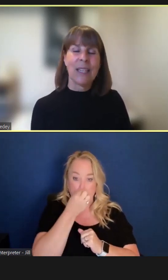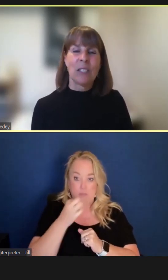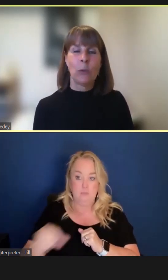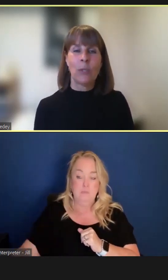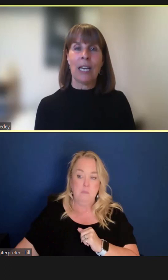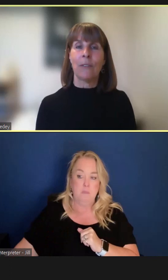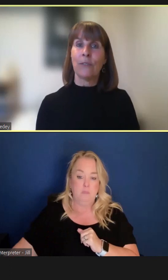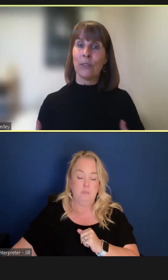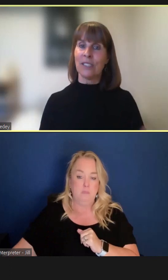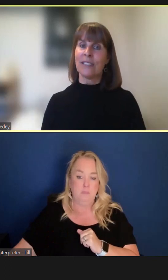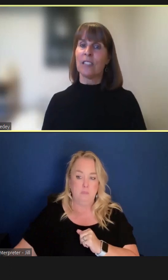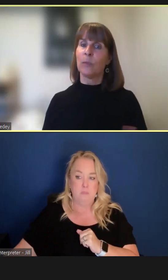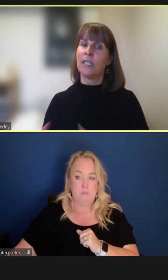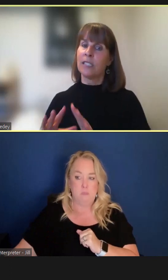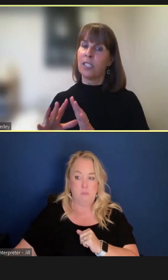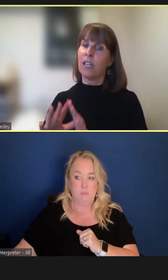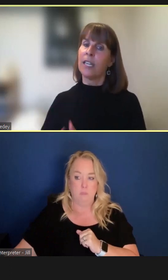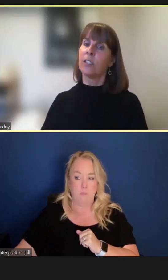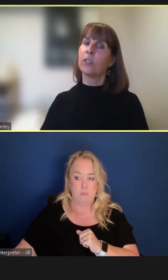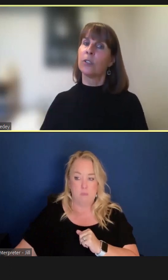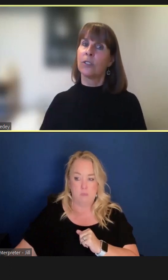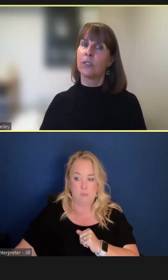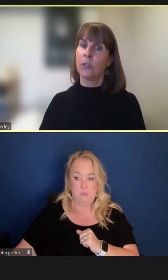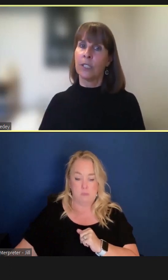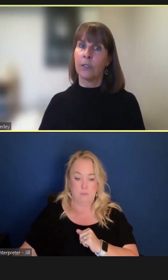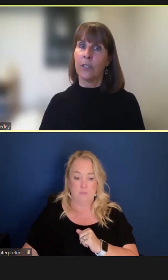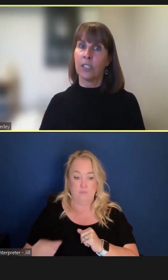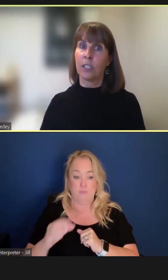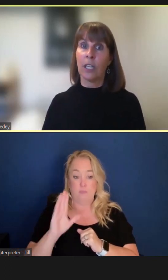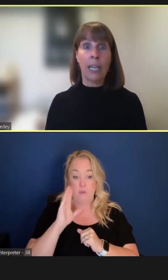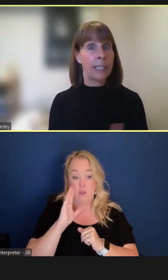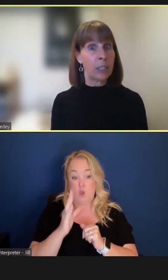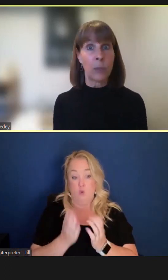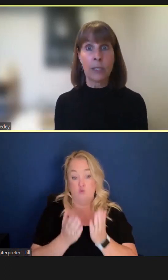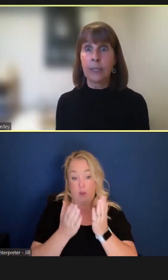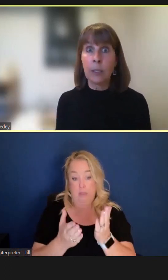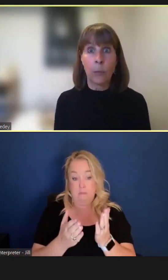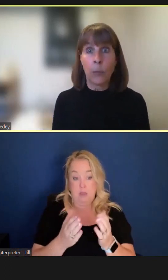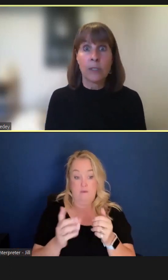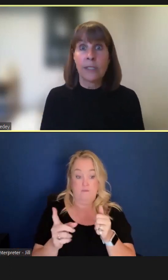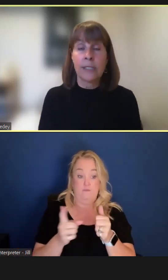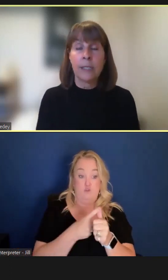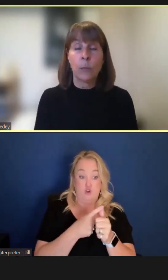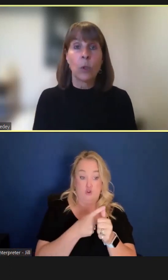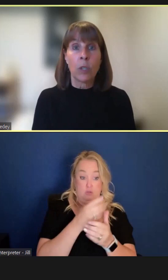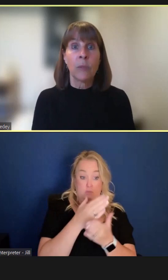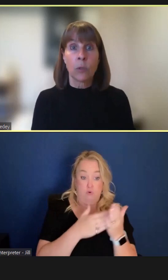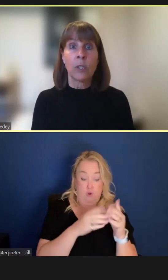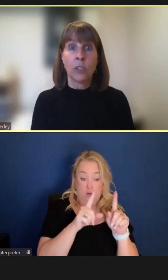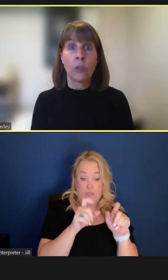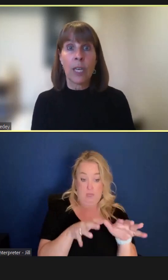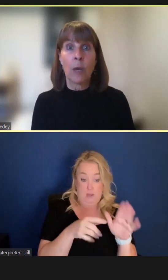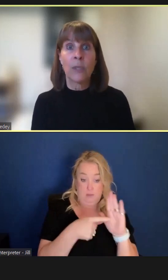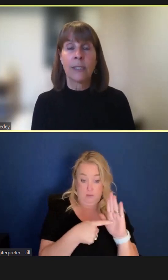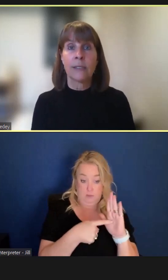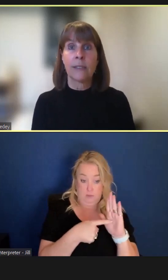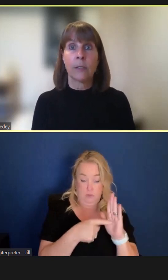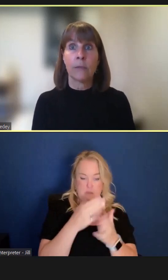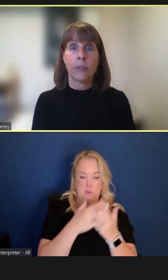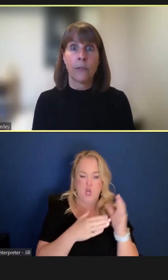would have a first assessment as a child enters early intervention and typically a part C program is going to do that because they're they're federally